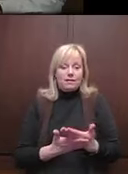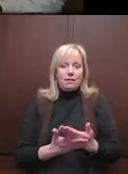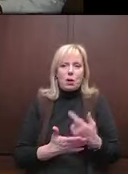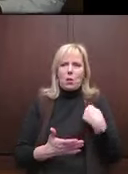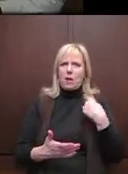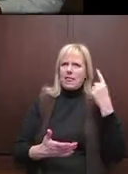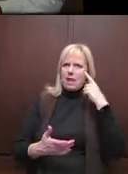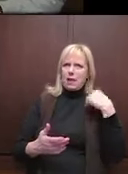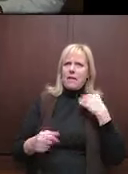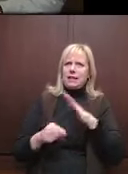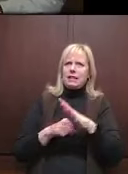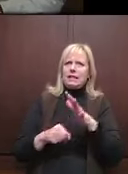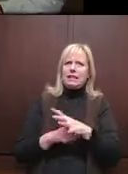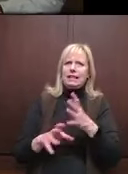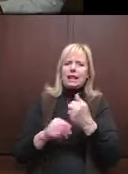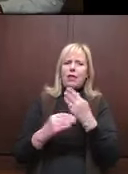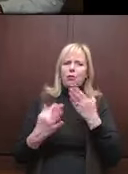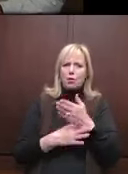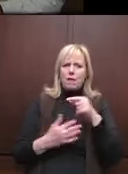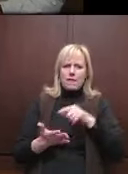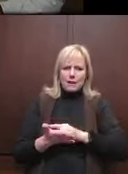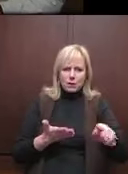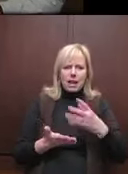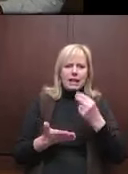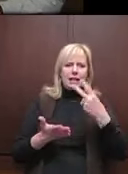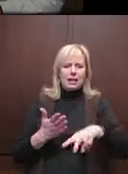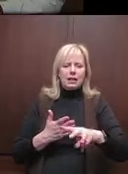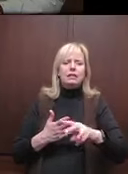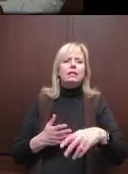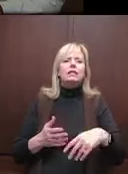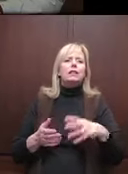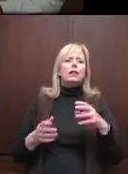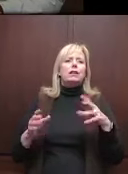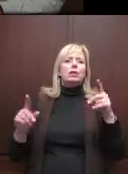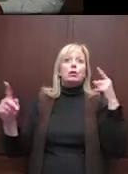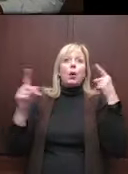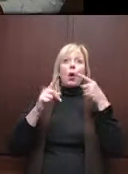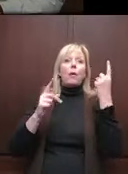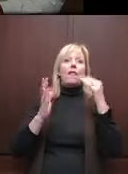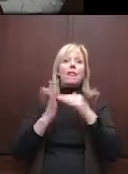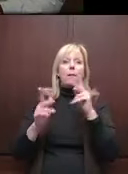vaccine to get us through next week, and the goal is a thousand people a day.